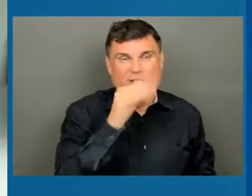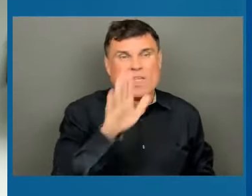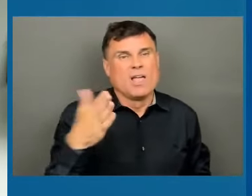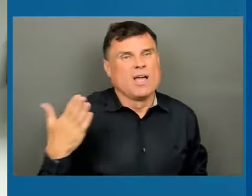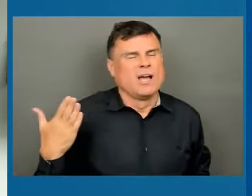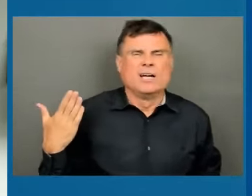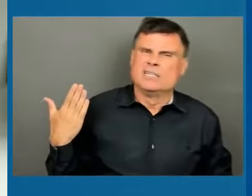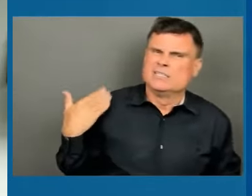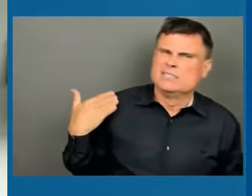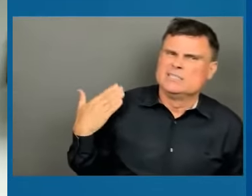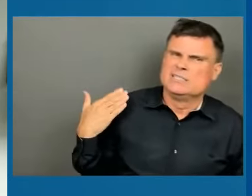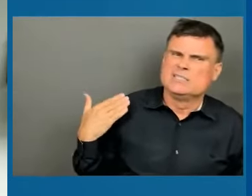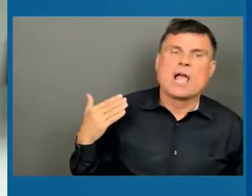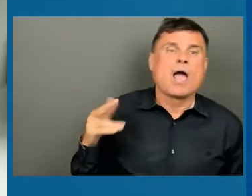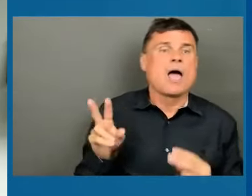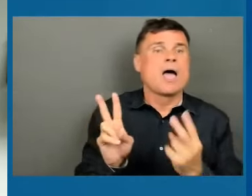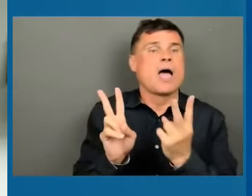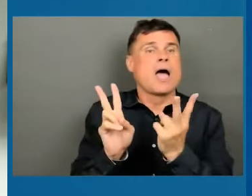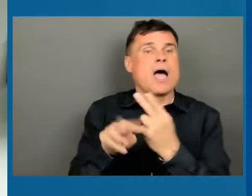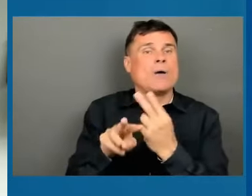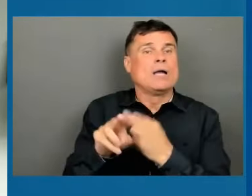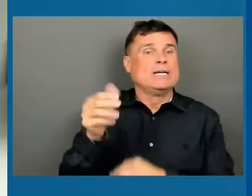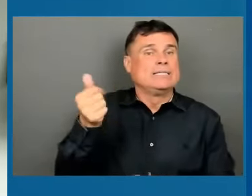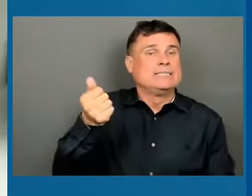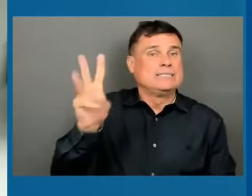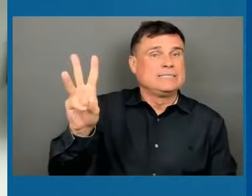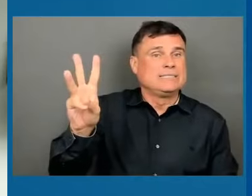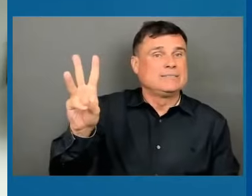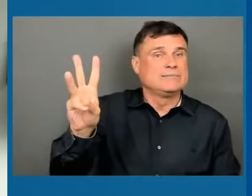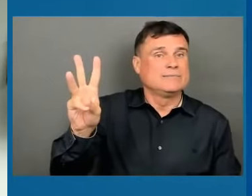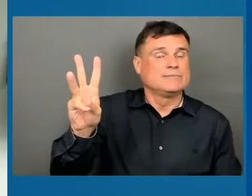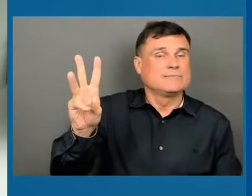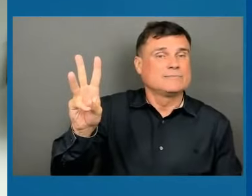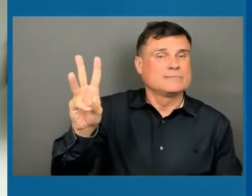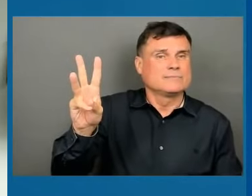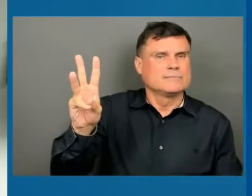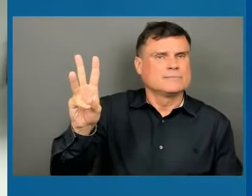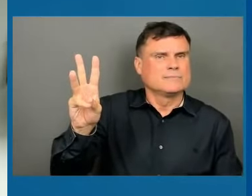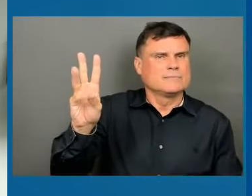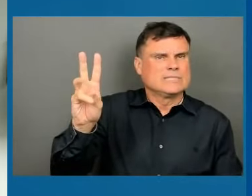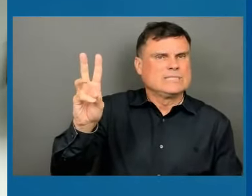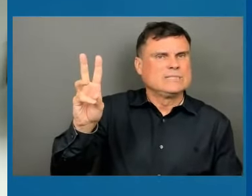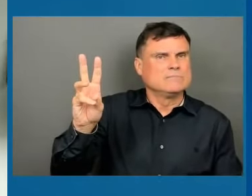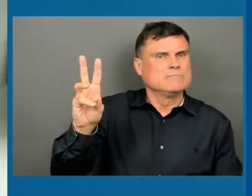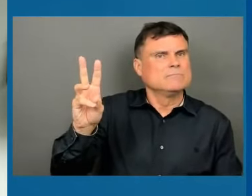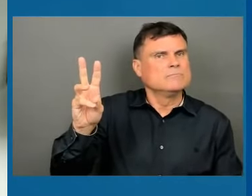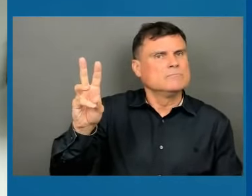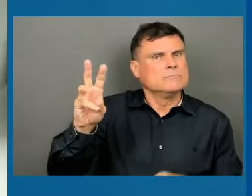of highway 16 experienced a telecommunications outage. What sorts of contingency plans exist